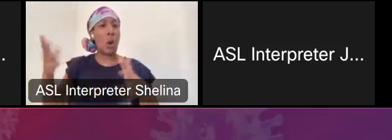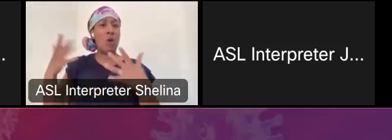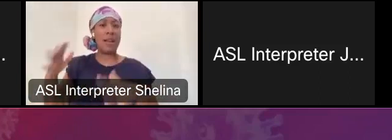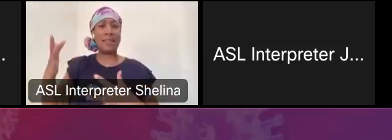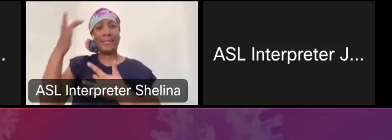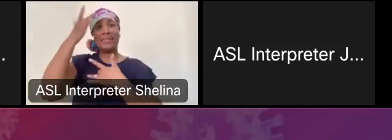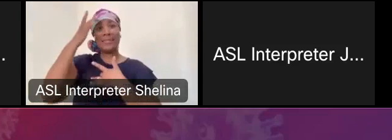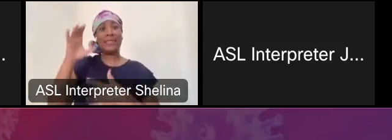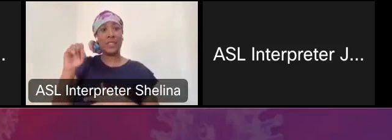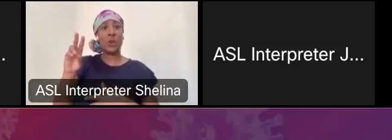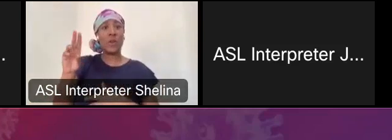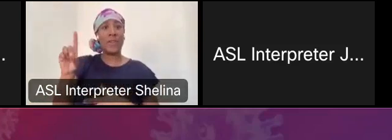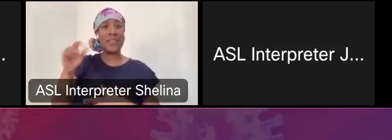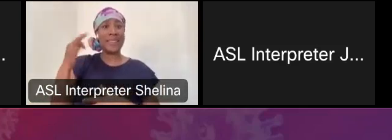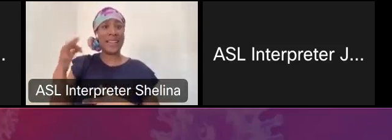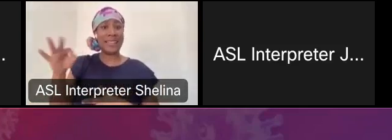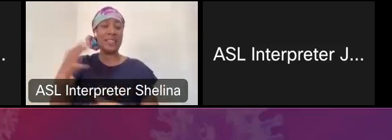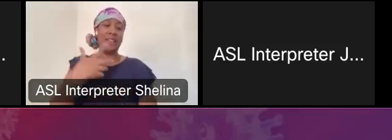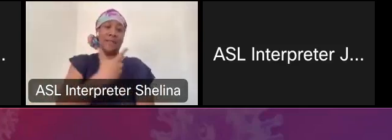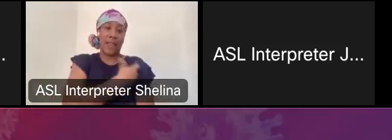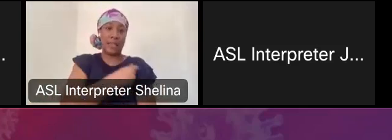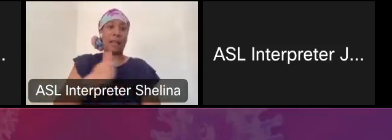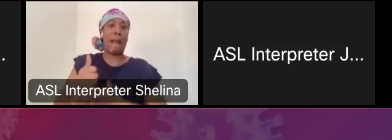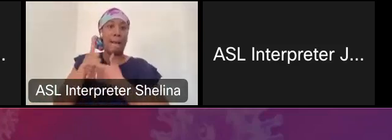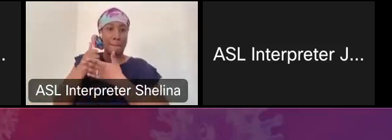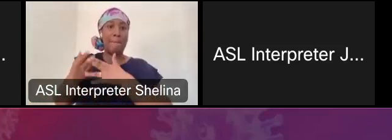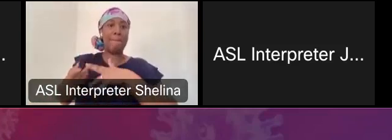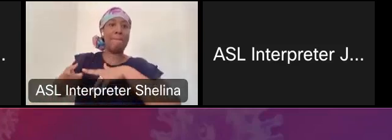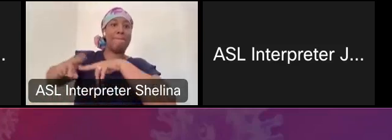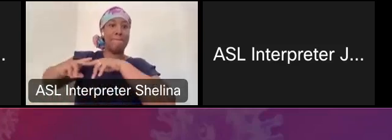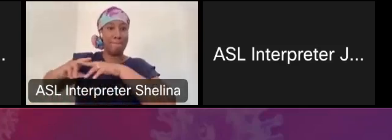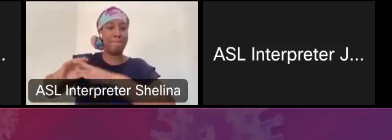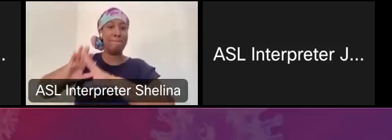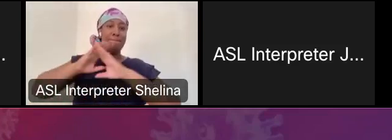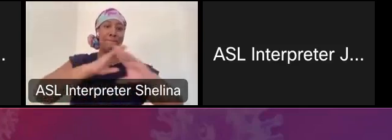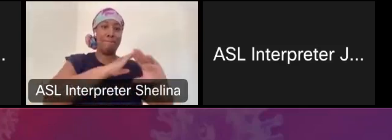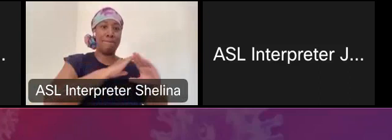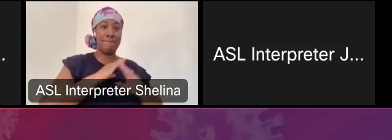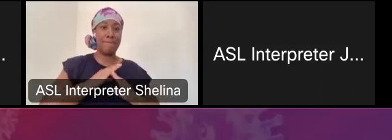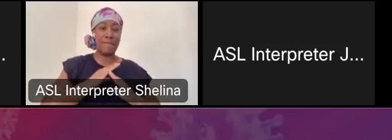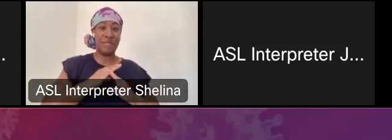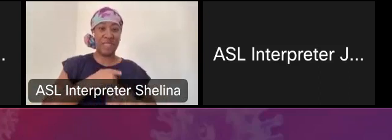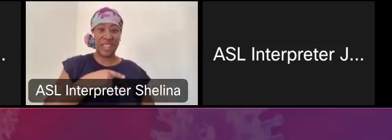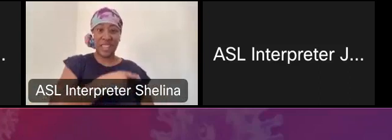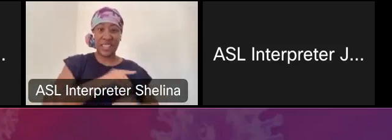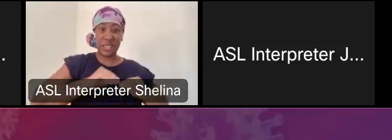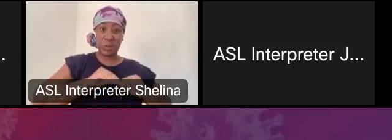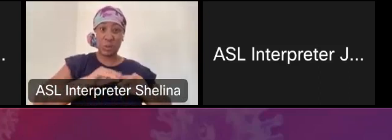Covert 19 vaccines are not as effective against preventing the spread of the virus. This is because.